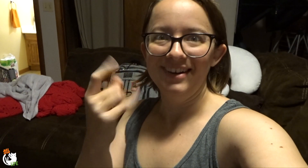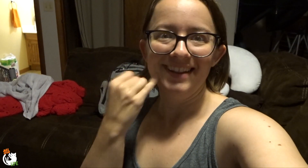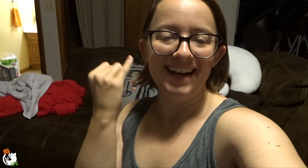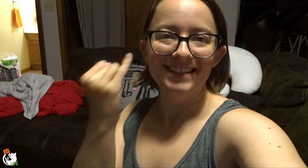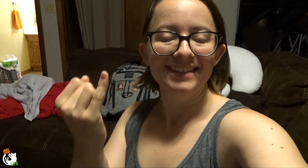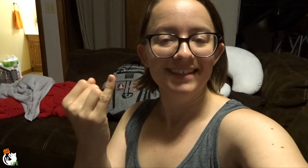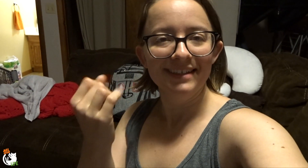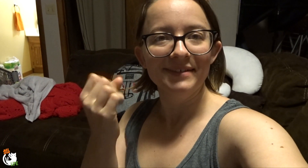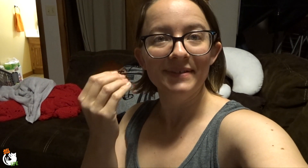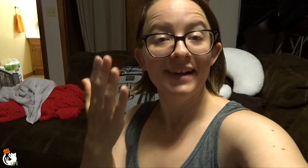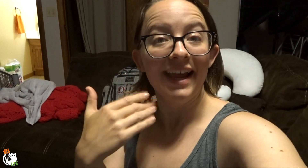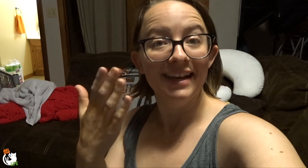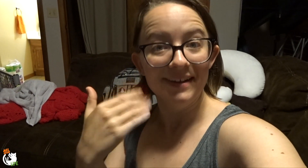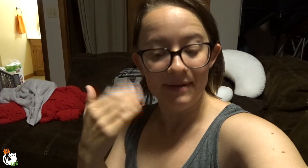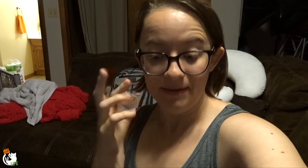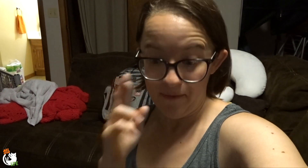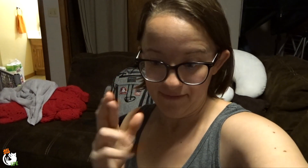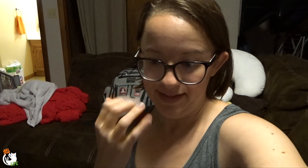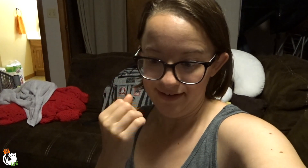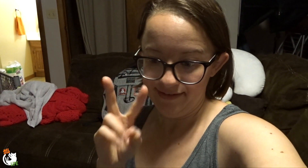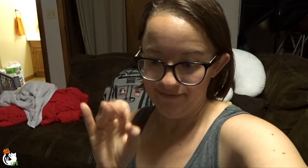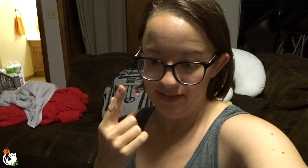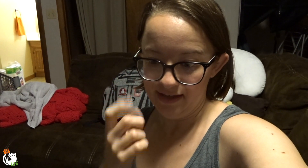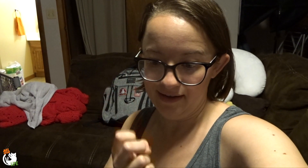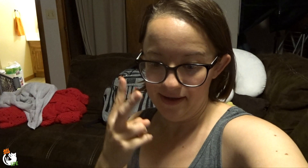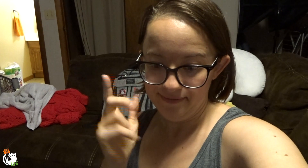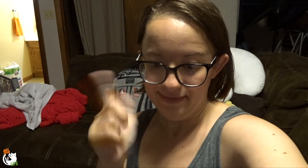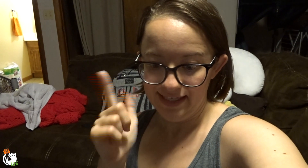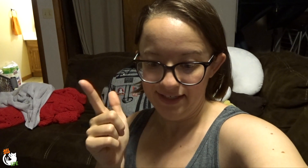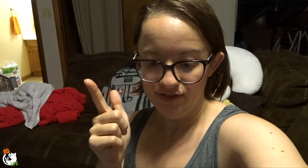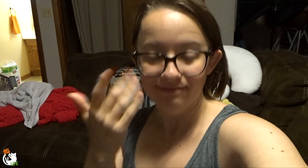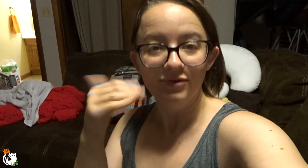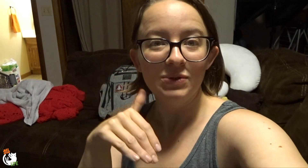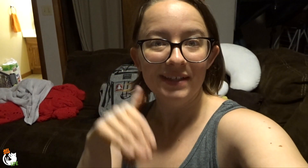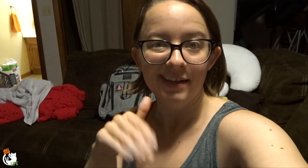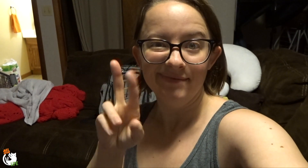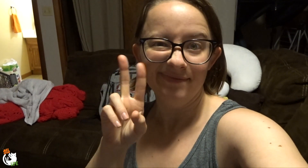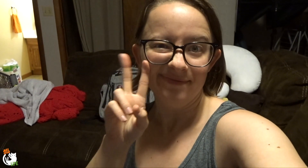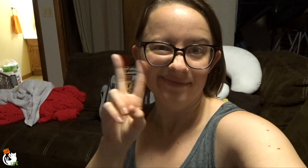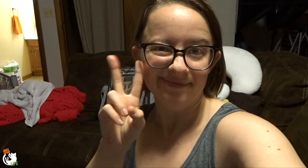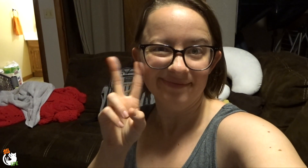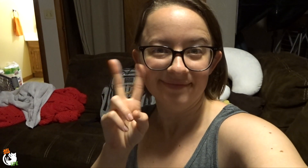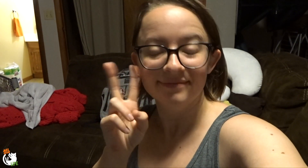I had an idea... but anyways. Hopefully we'll get the vlog uploaded later. Maybe tonight.